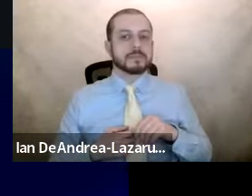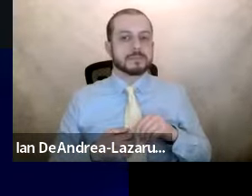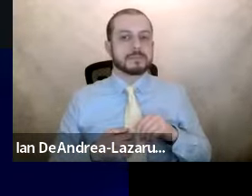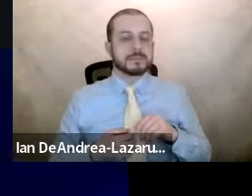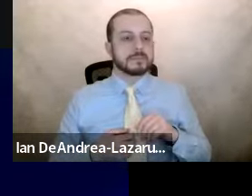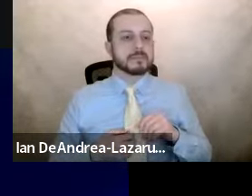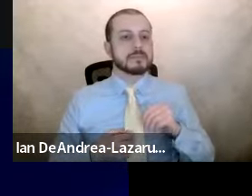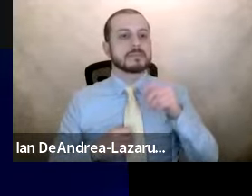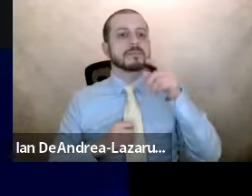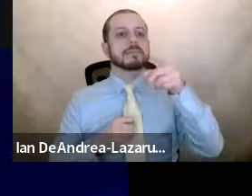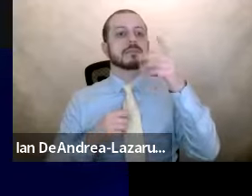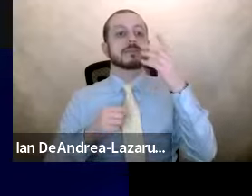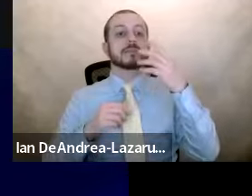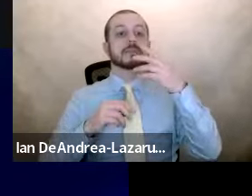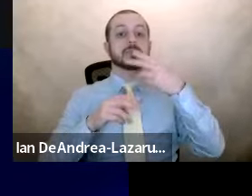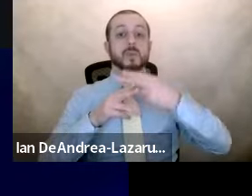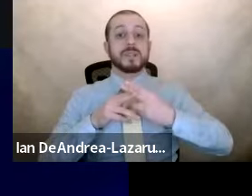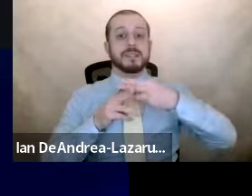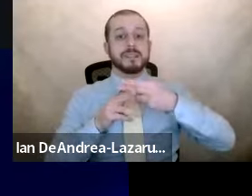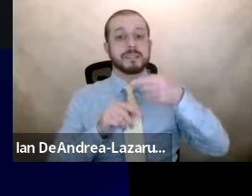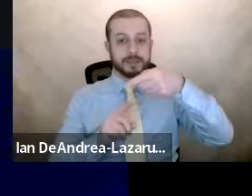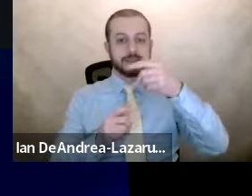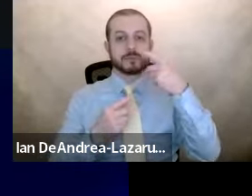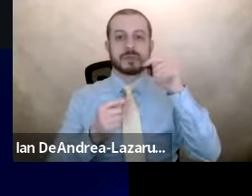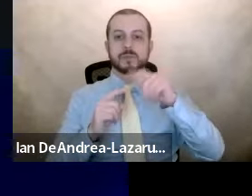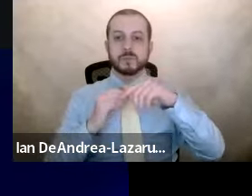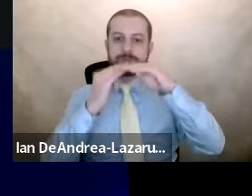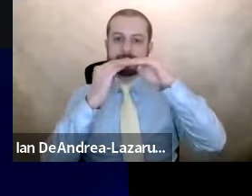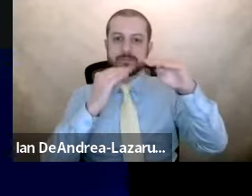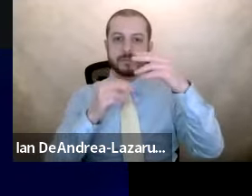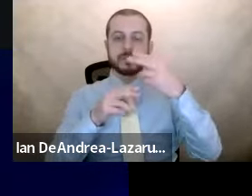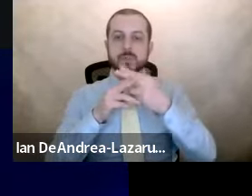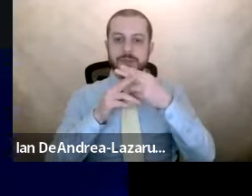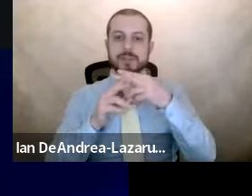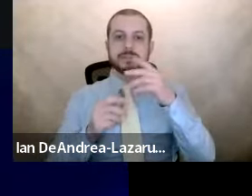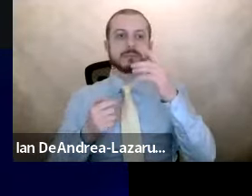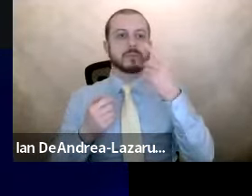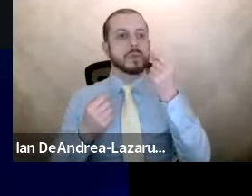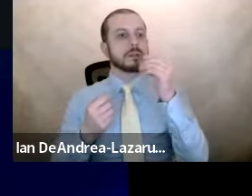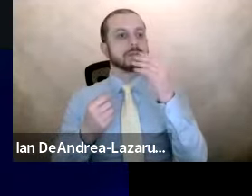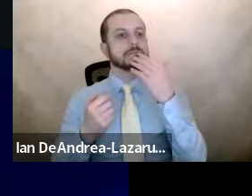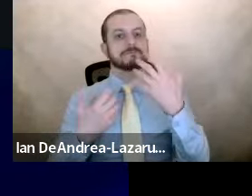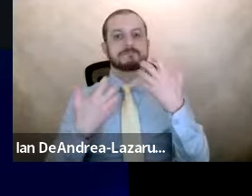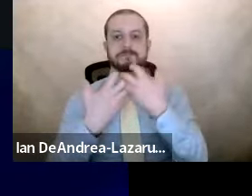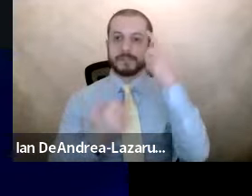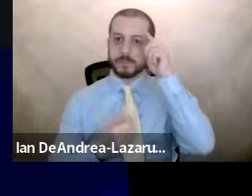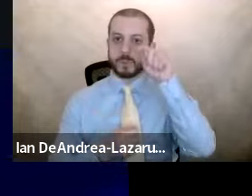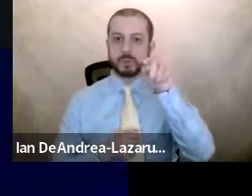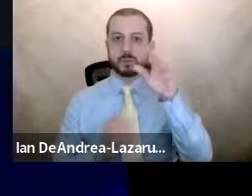It's important to have a balanced diet, fruts, vegetables, proteins. That is really, really important.